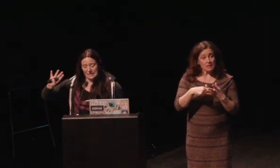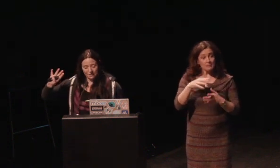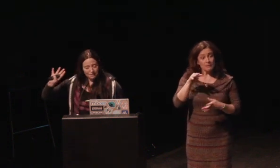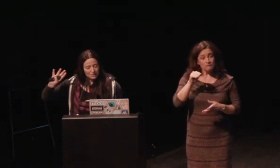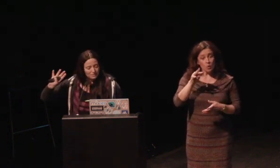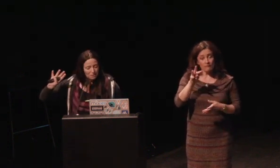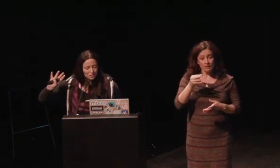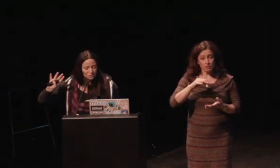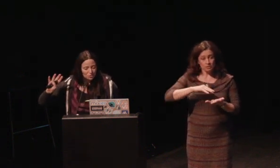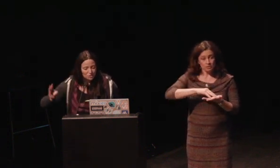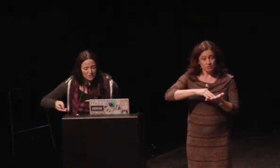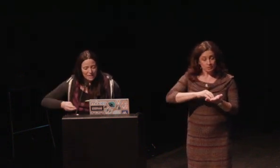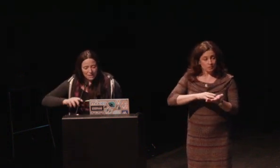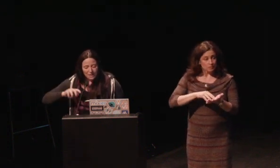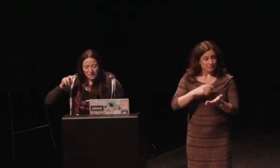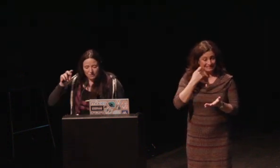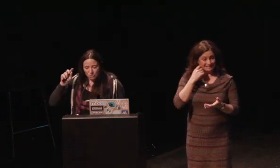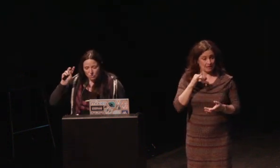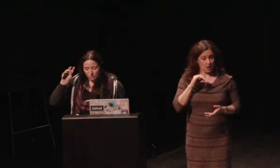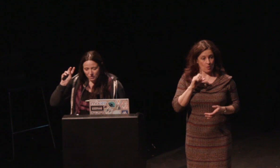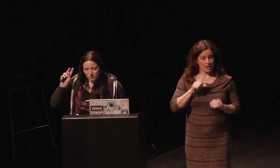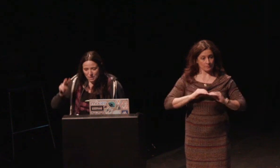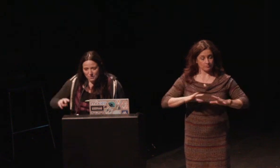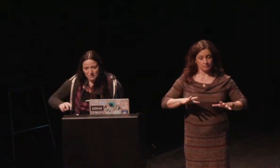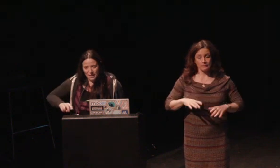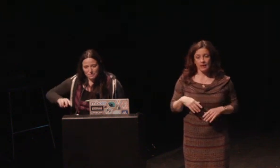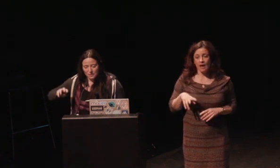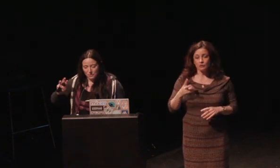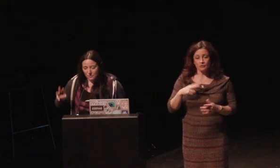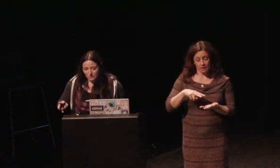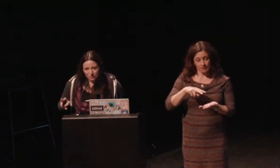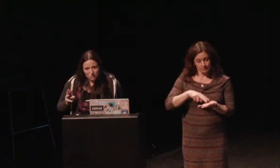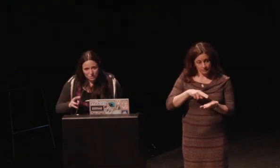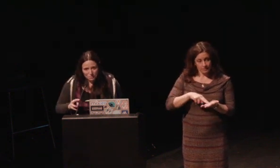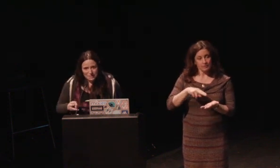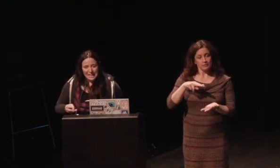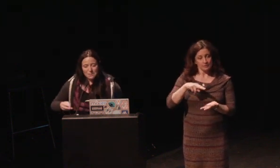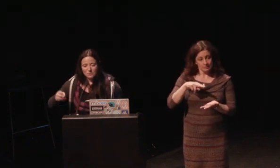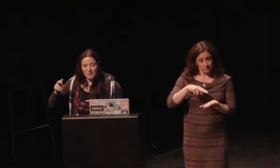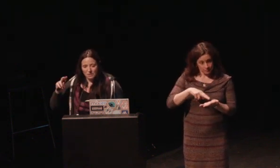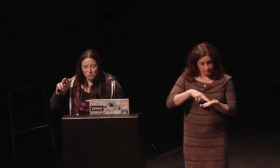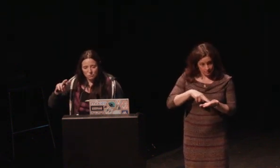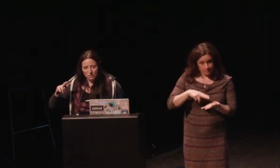Just get the latest iOS version, and there's two finger double-tap, and three-finger triple taps and two-.